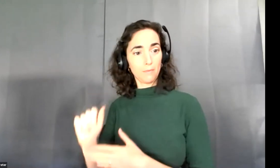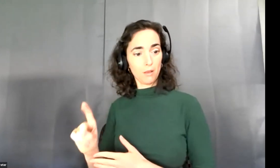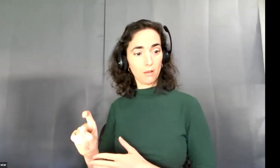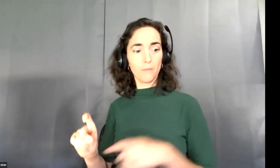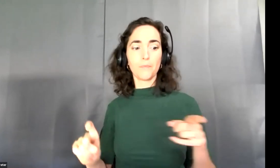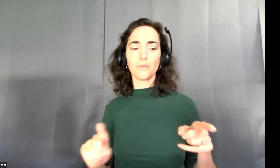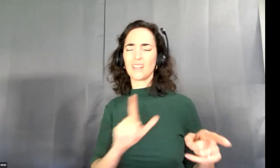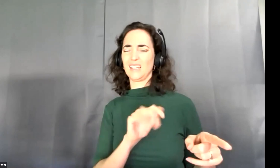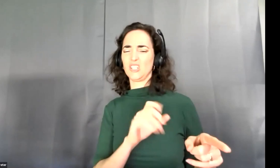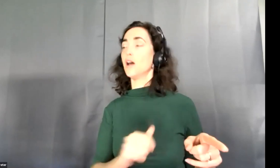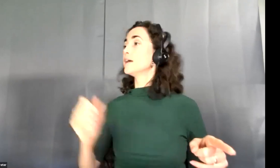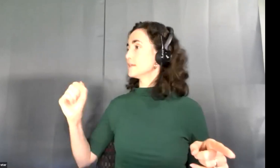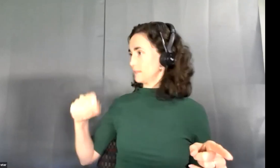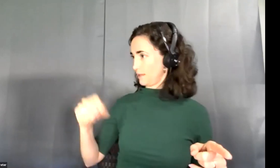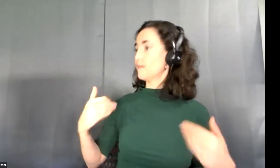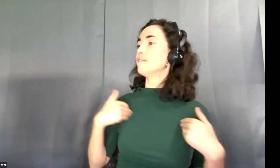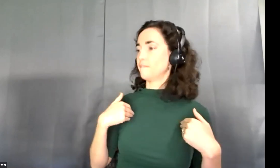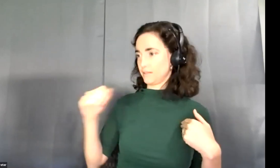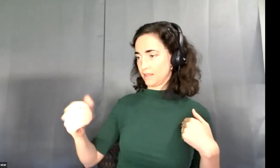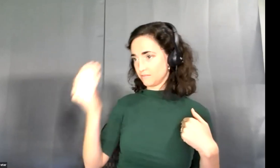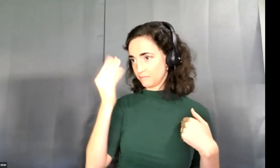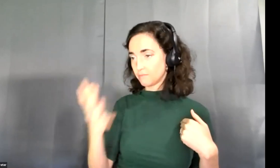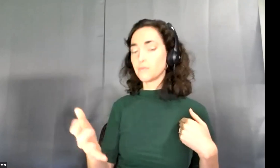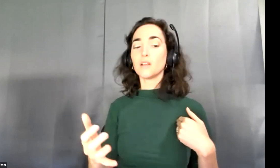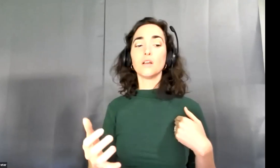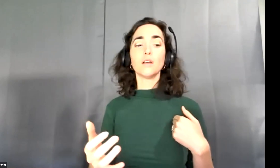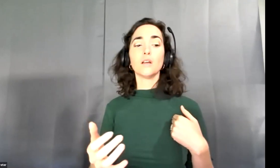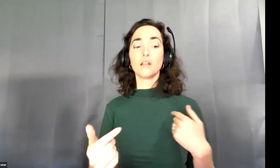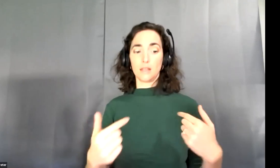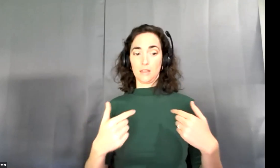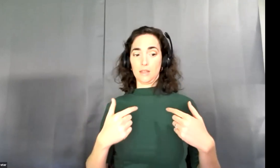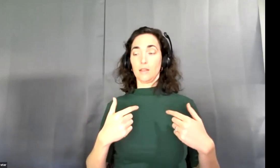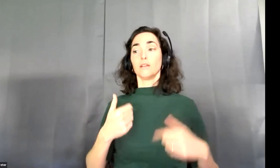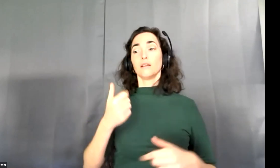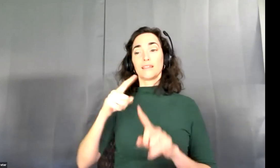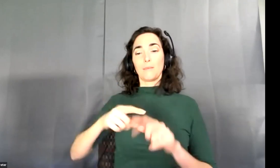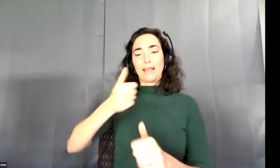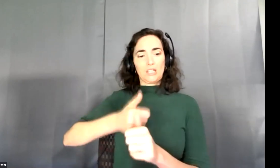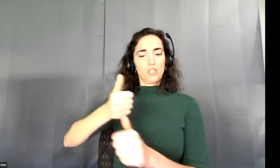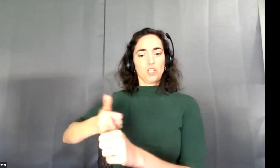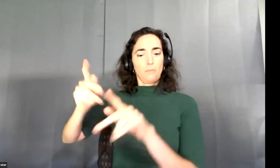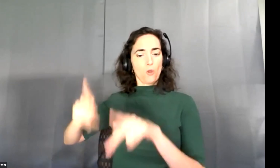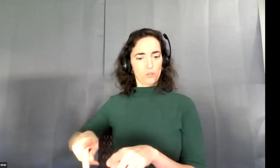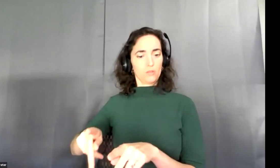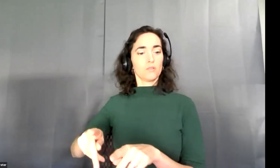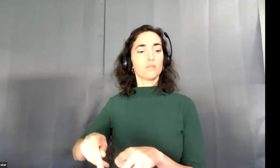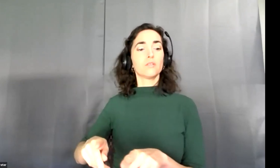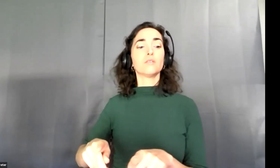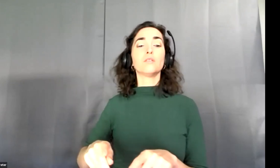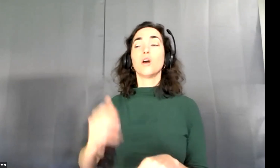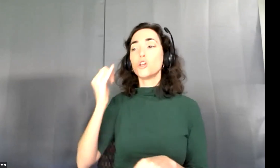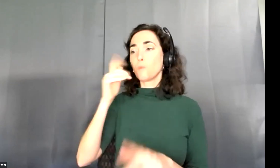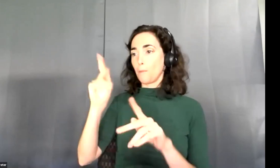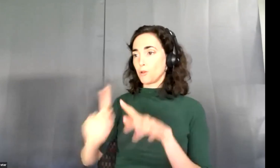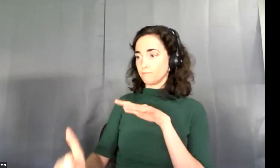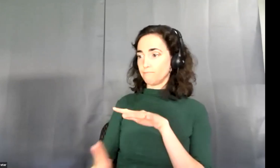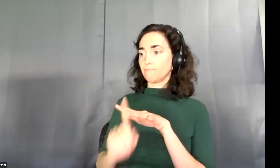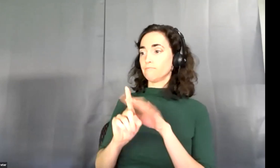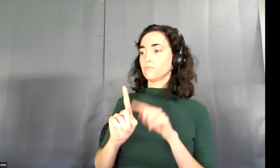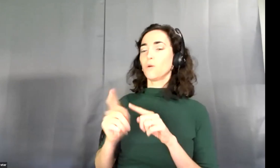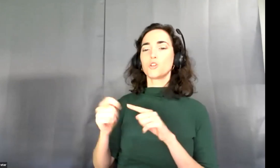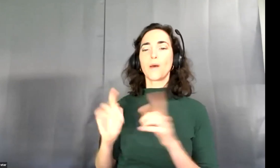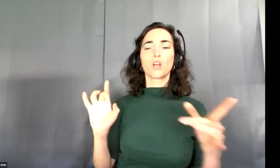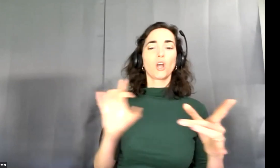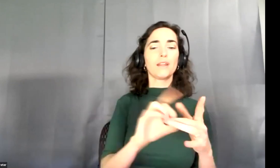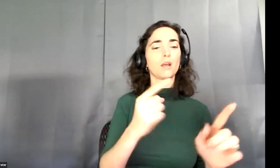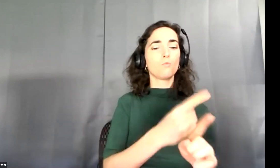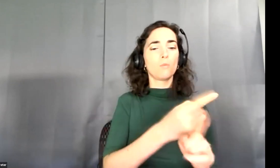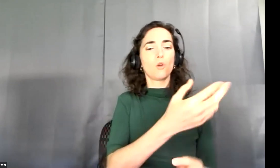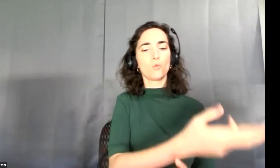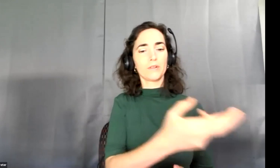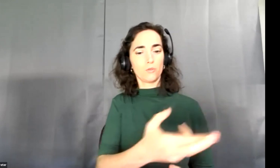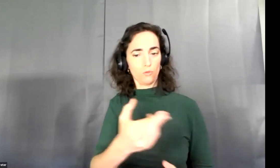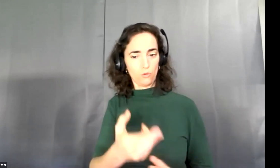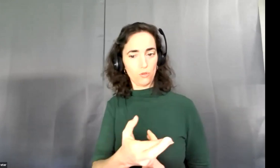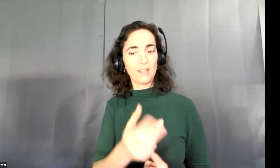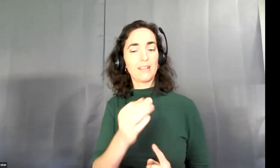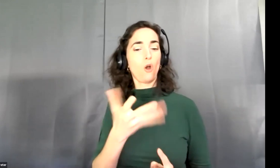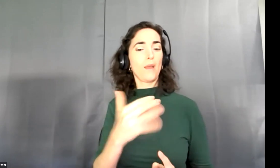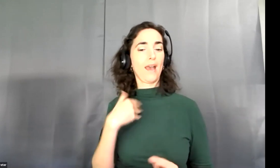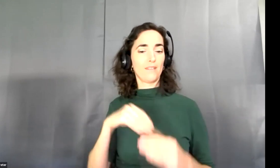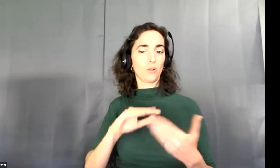Yes, we do. Yes we do. So we had resolved handled those cases on a case by case basis, and any individual that come in we try to connect with the resources that they would have already had in the community.